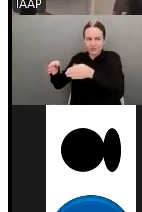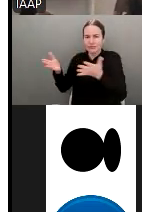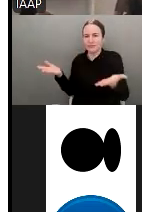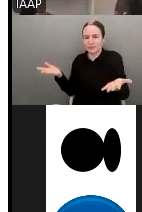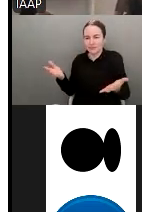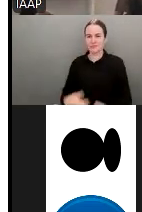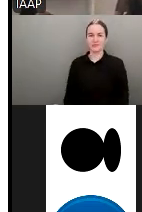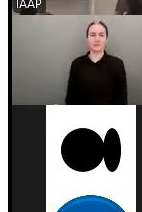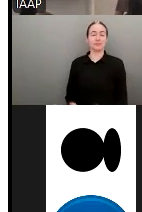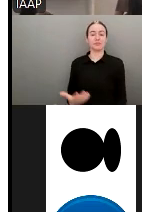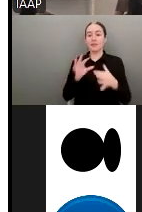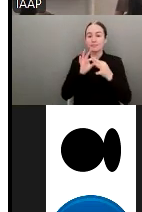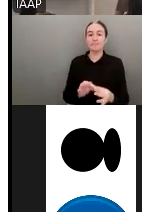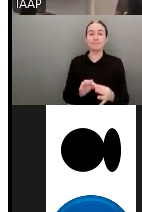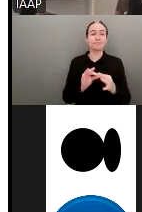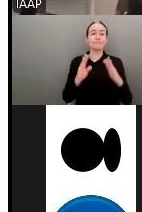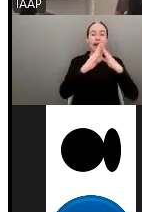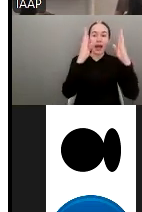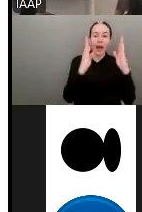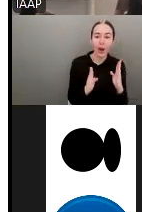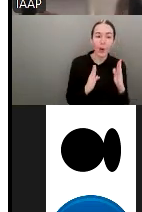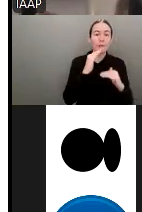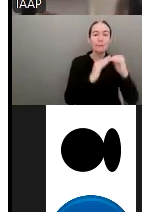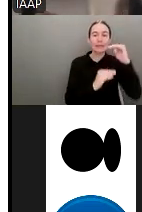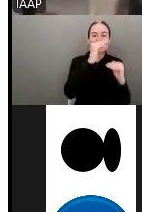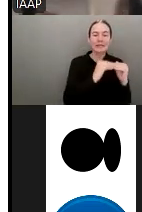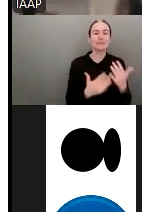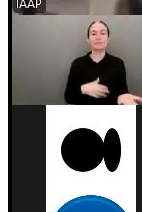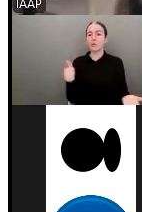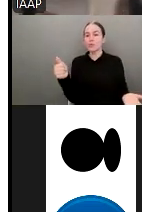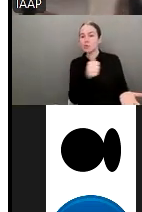housing, transport, I should you but, not to country that.